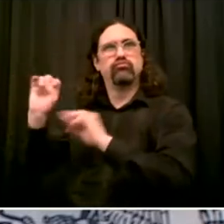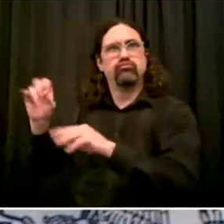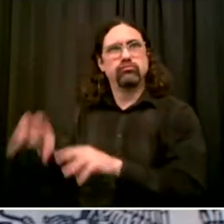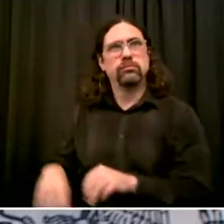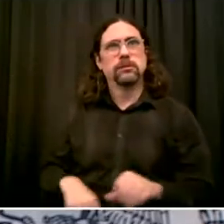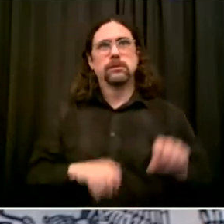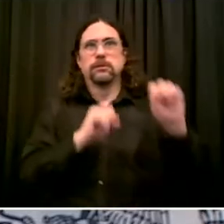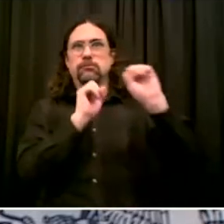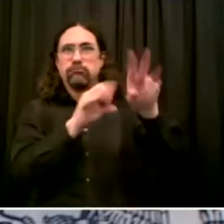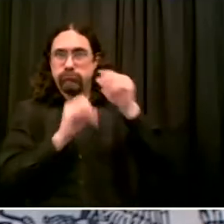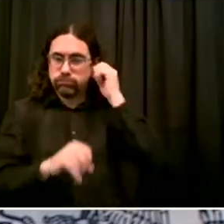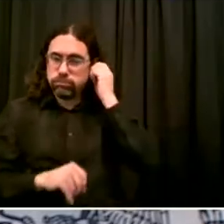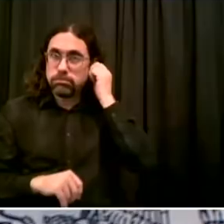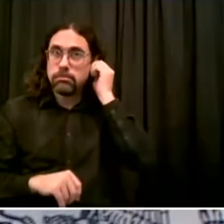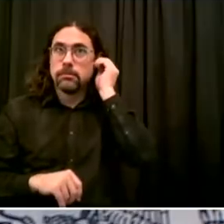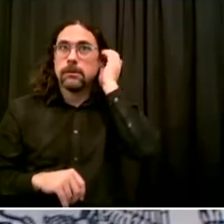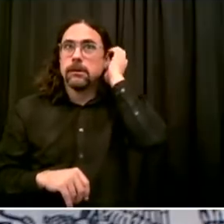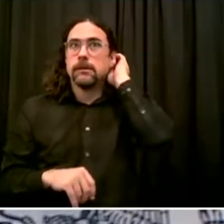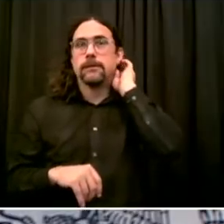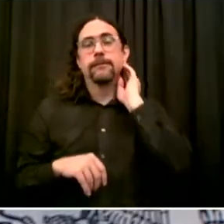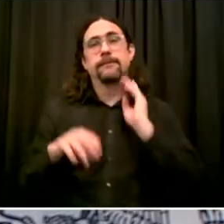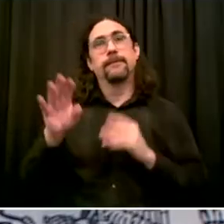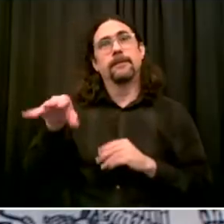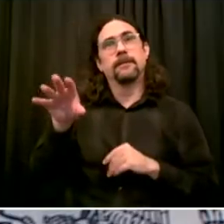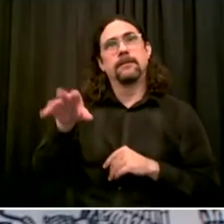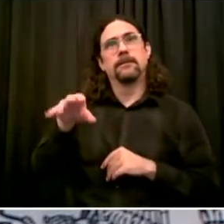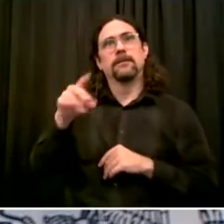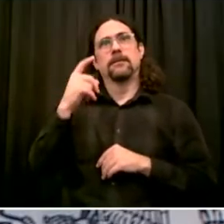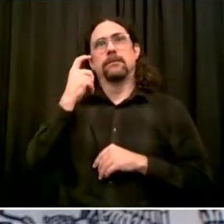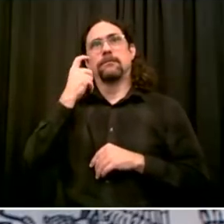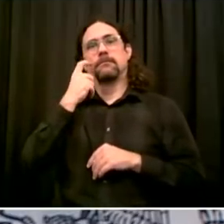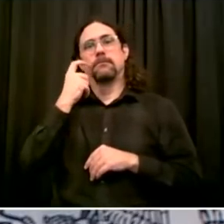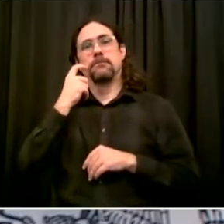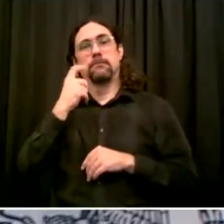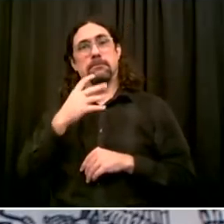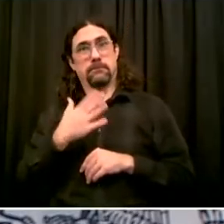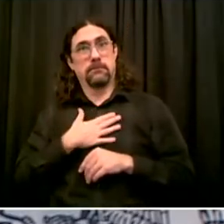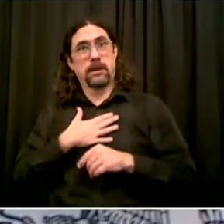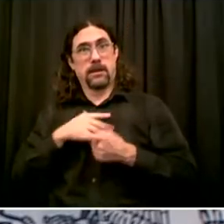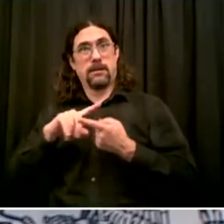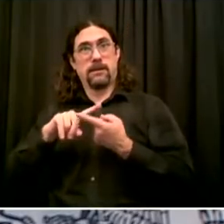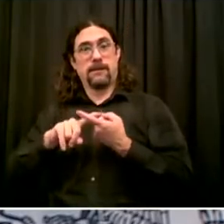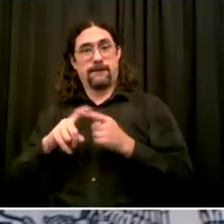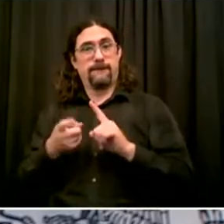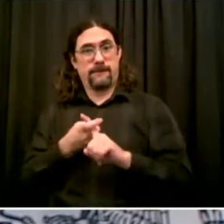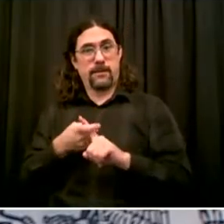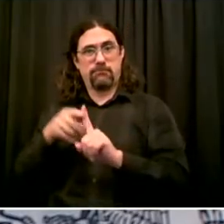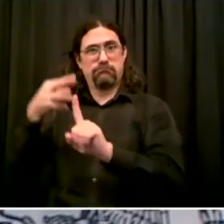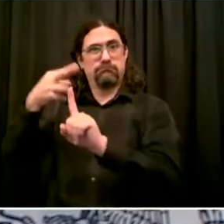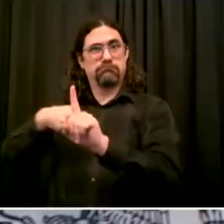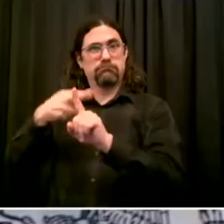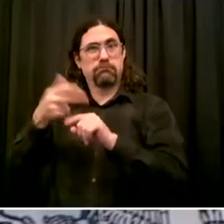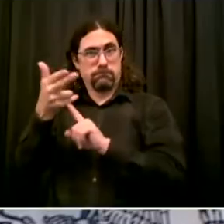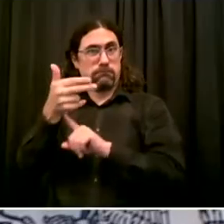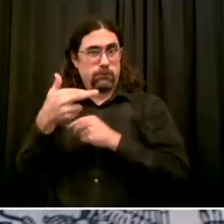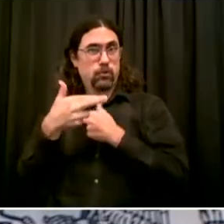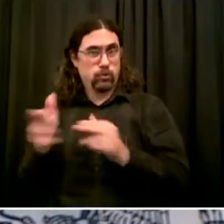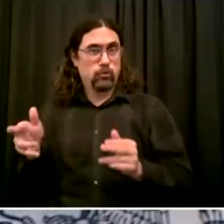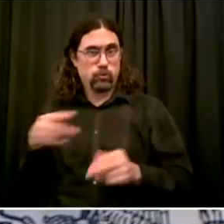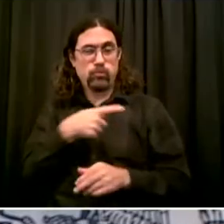MAKE PUBLIC ON